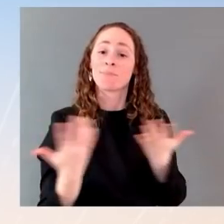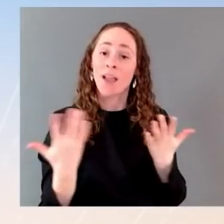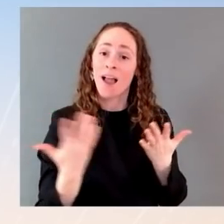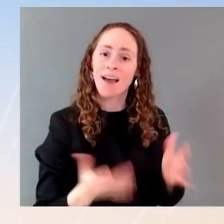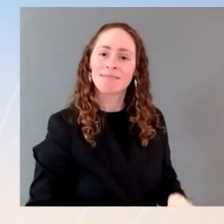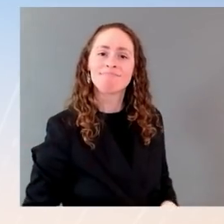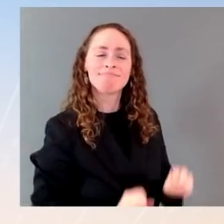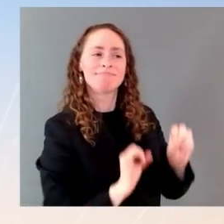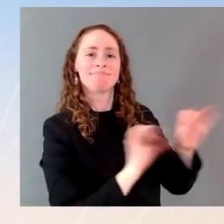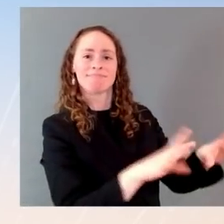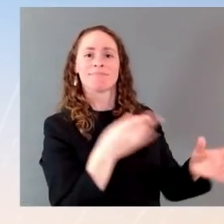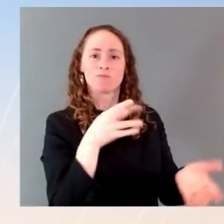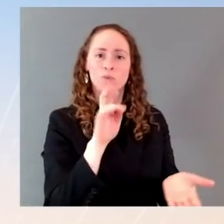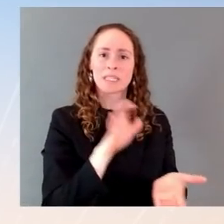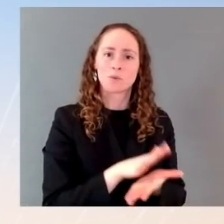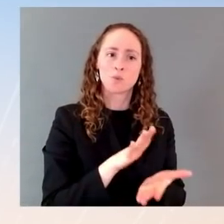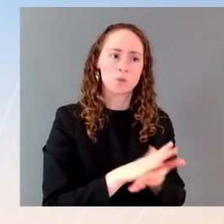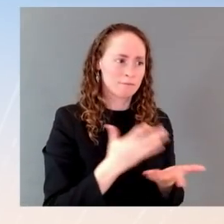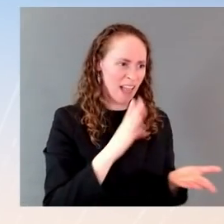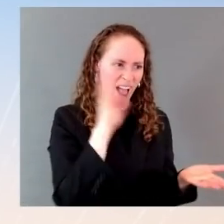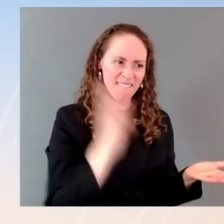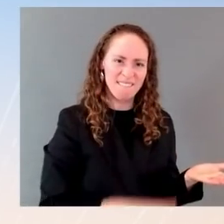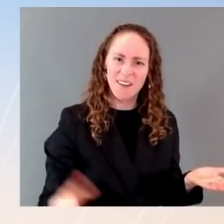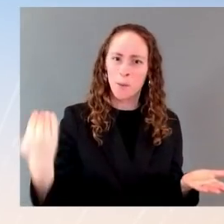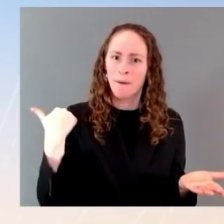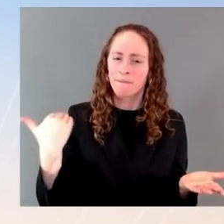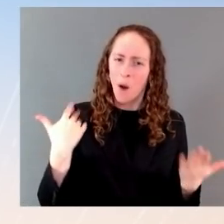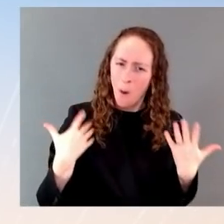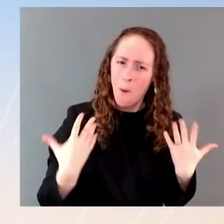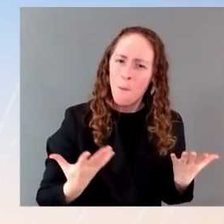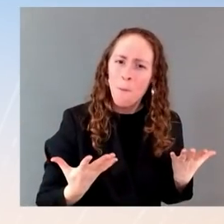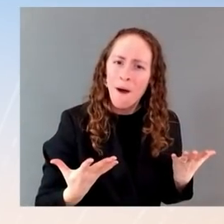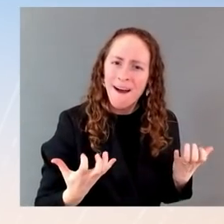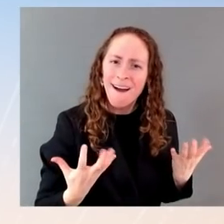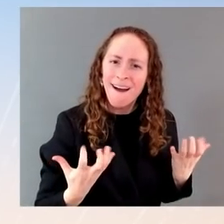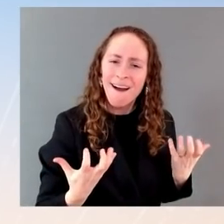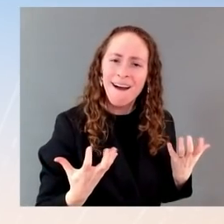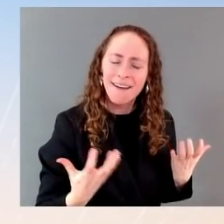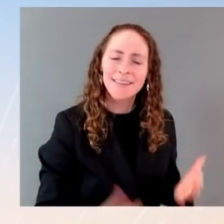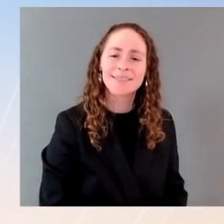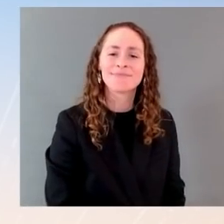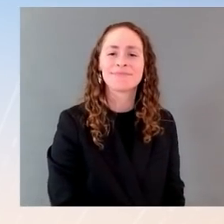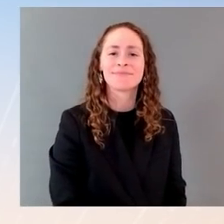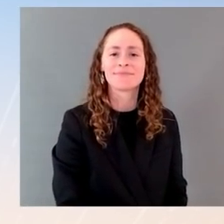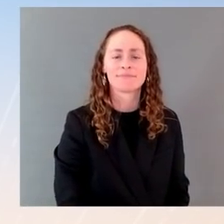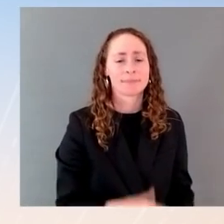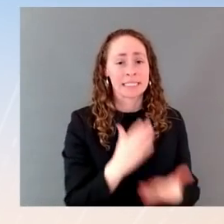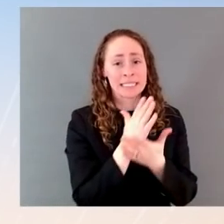but I think you can note the President didn't propose that initially. Go ahead. >> The Press: Yeah, thanks, Jen. Yesterday, you seemed to dismiss the idea